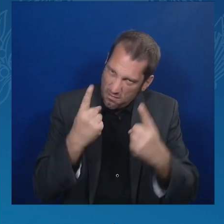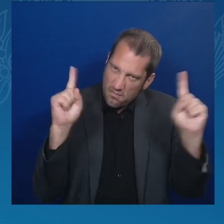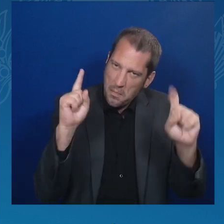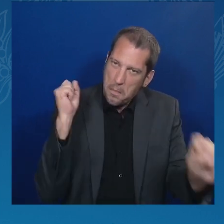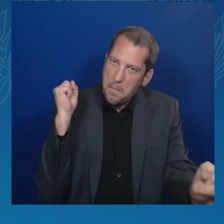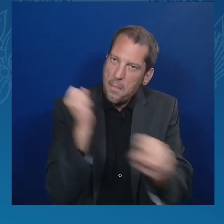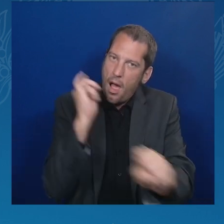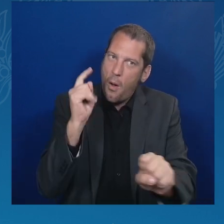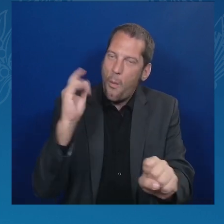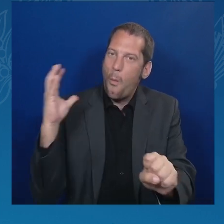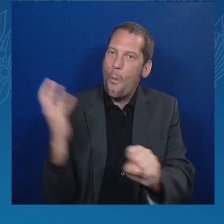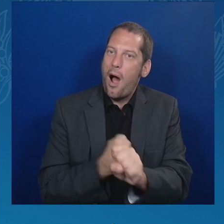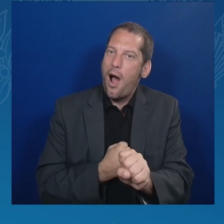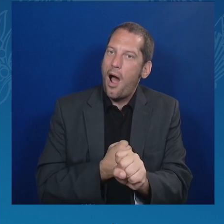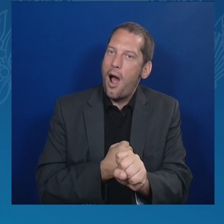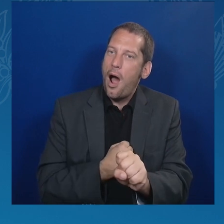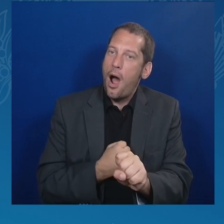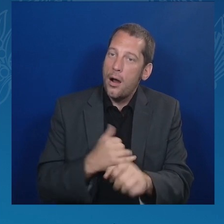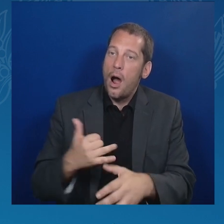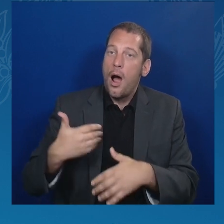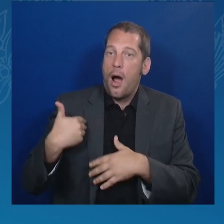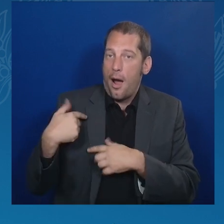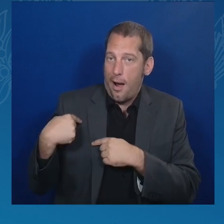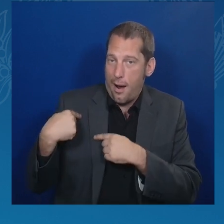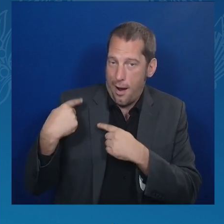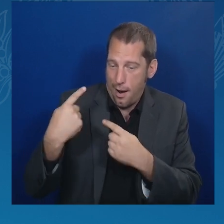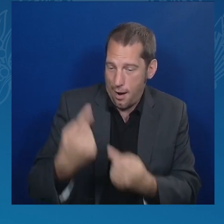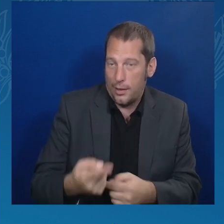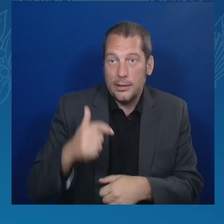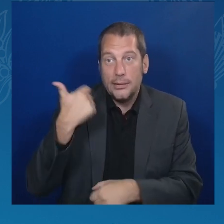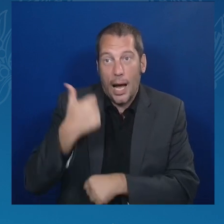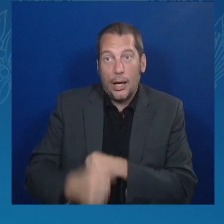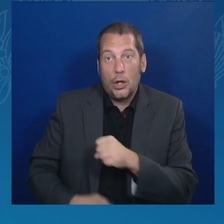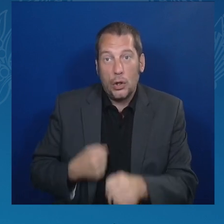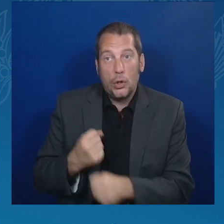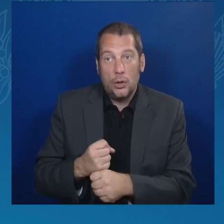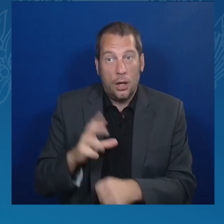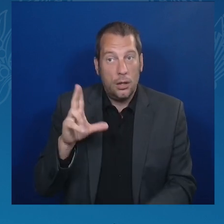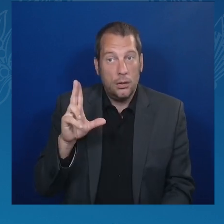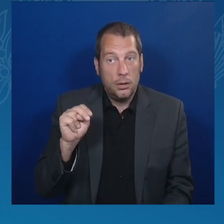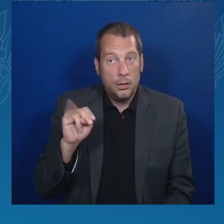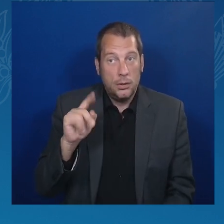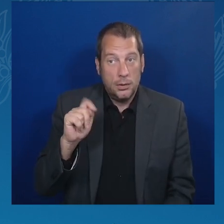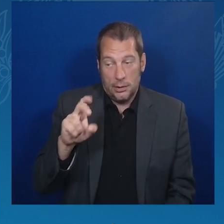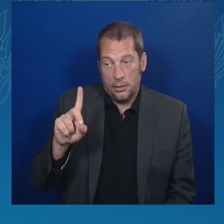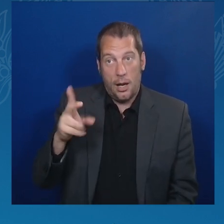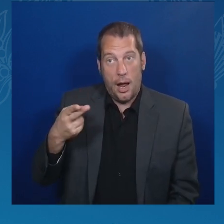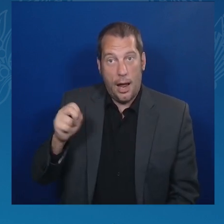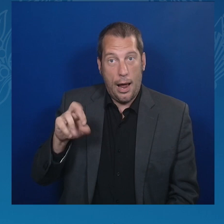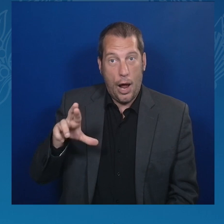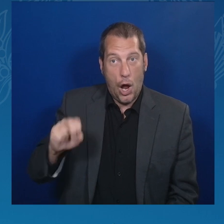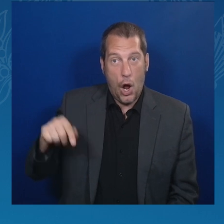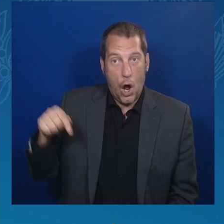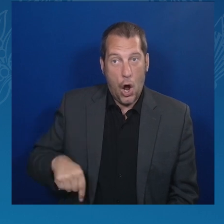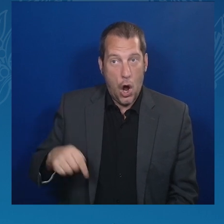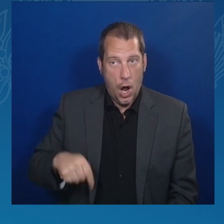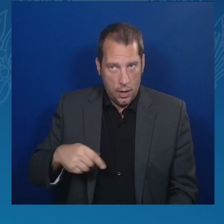HERE have taken on some of the most powerful corporations in our nation, from Big Pharma to the hedge funds,